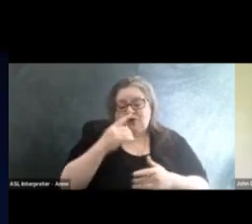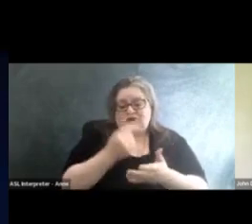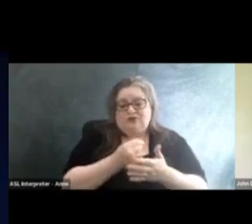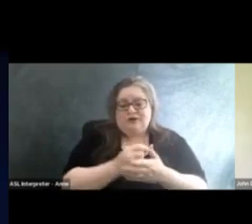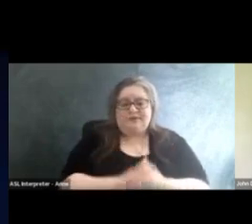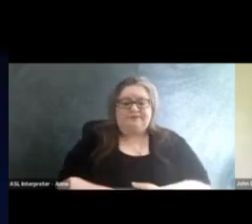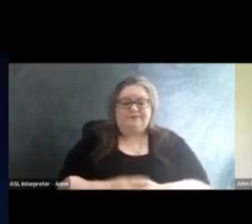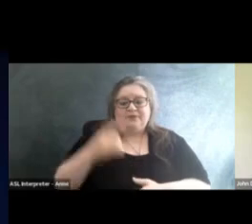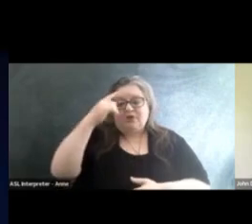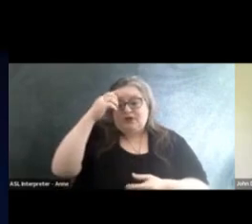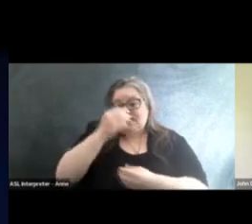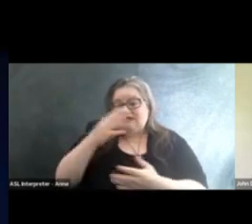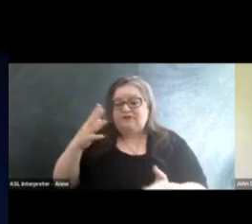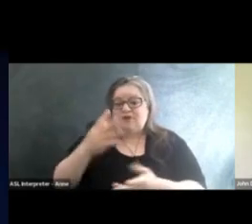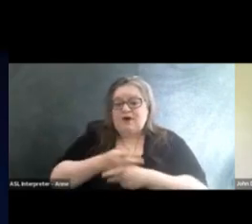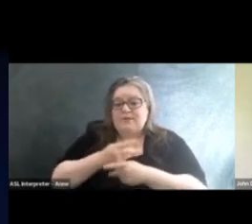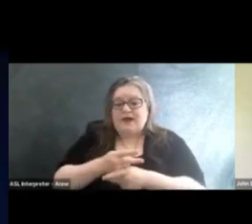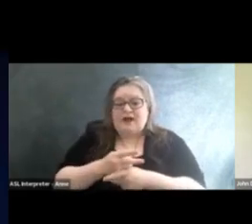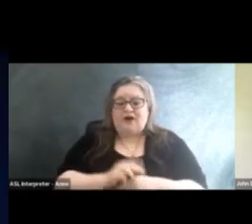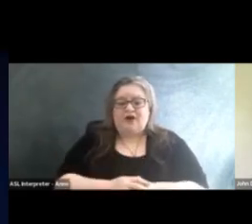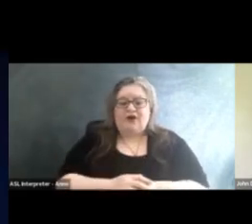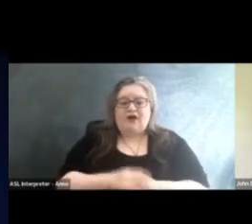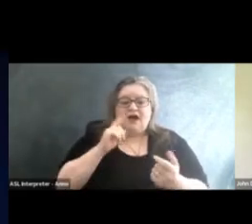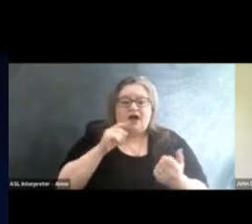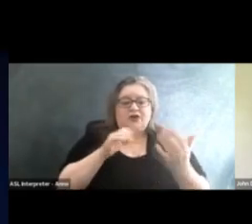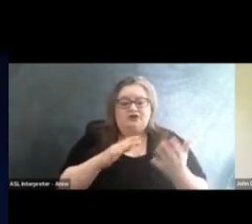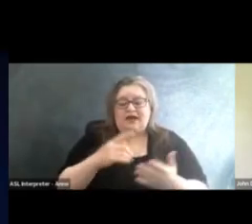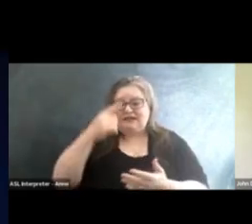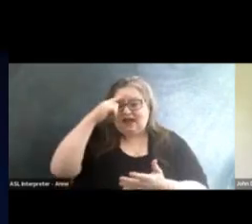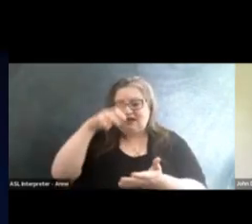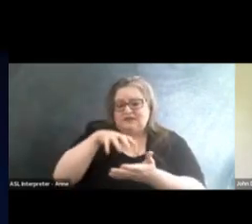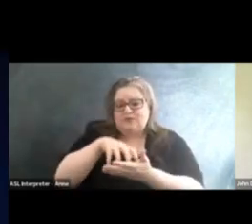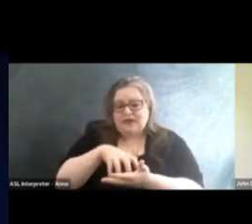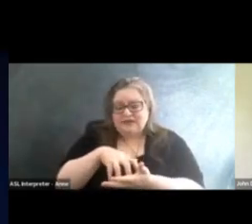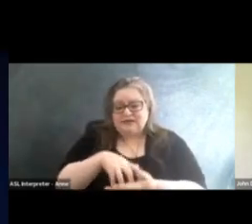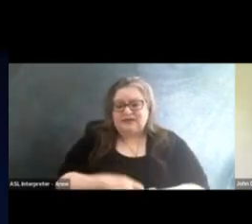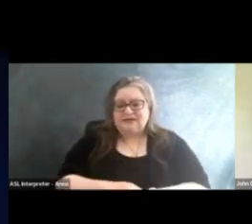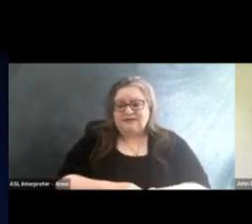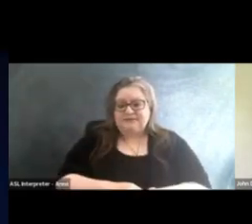informed care is addresses cognitive weaknesses, whether